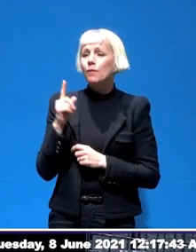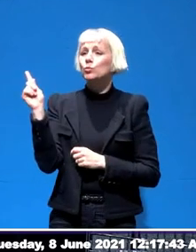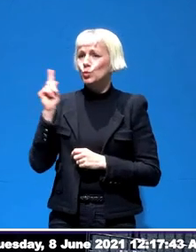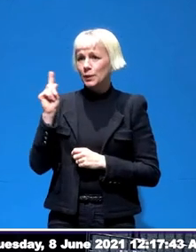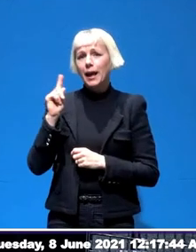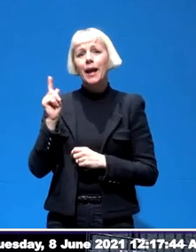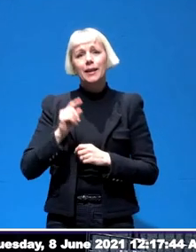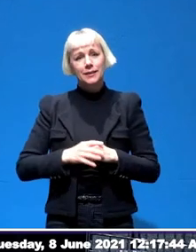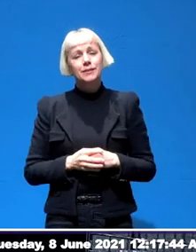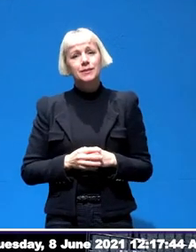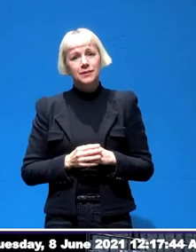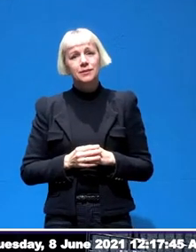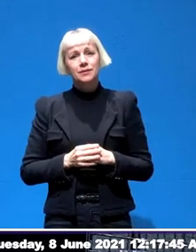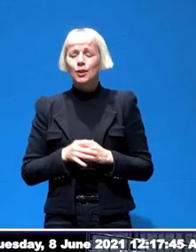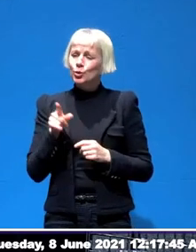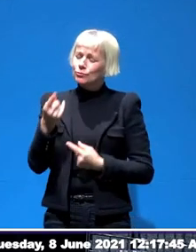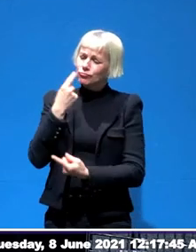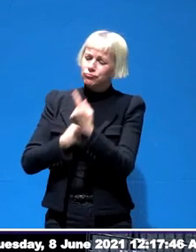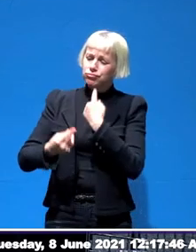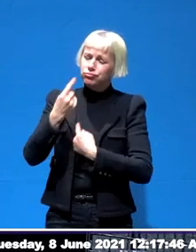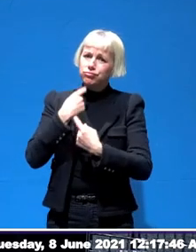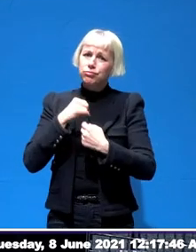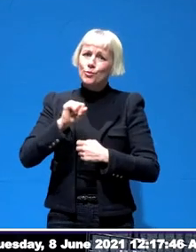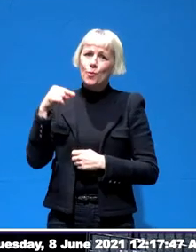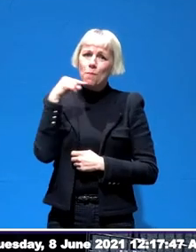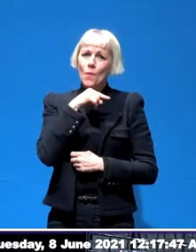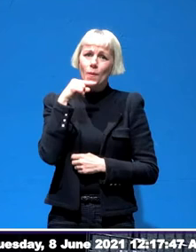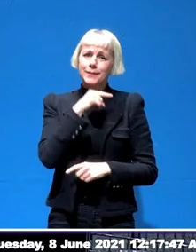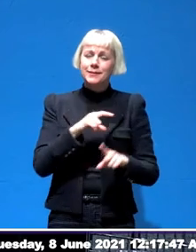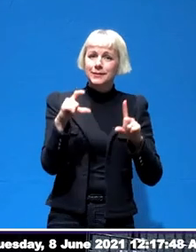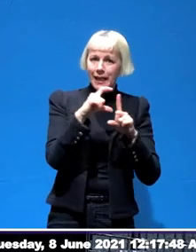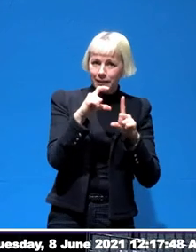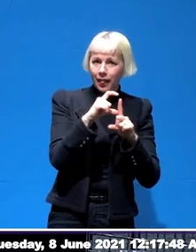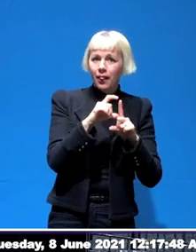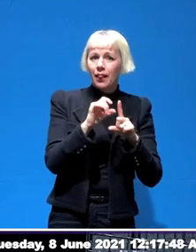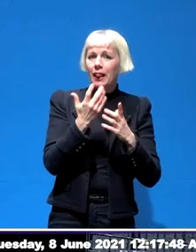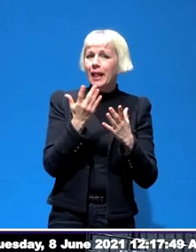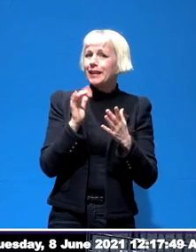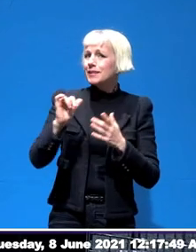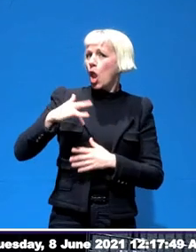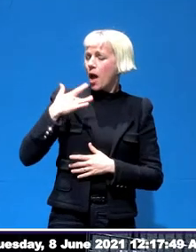us what's happened to Daniel and the impact it's had on Daniel and to you.